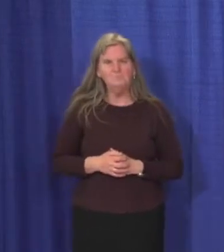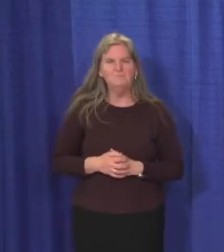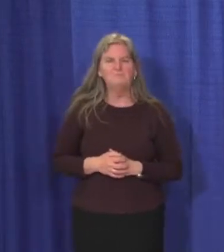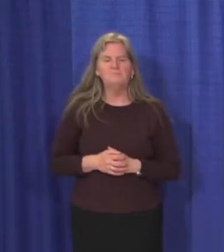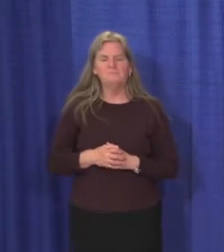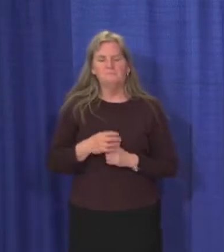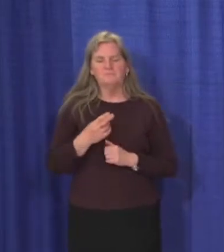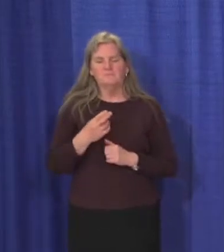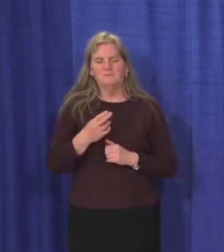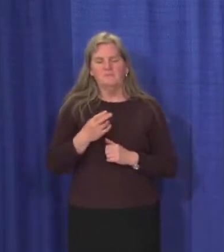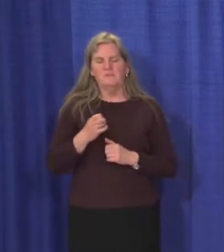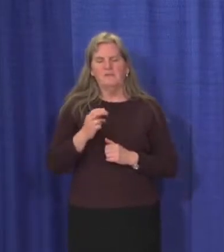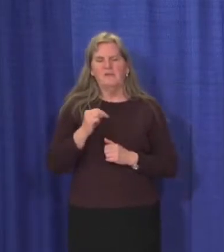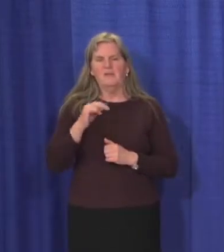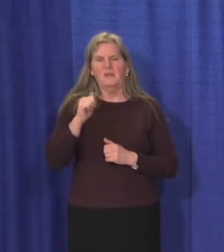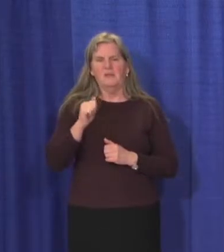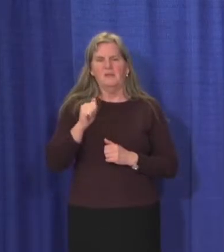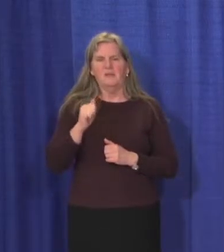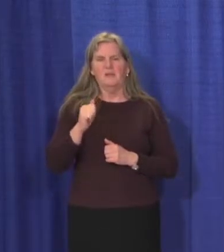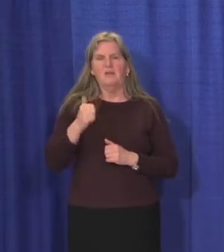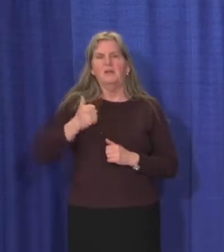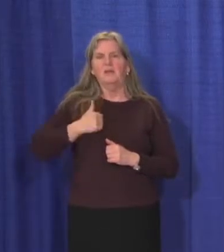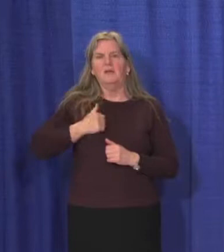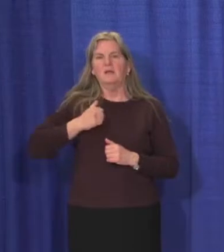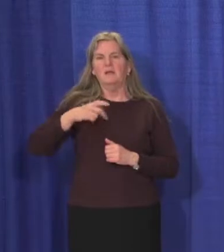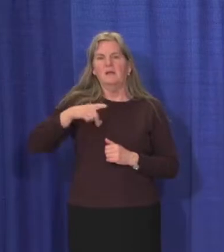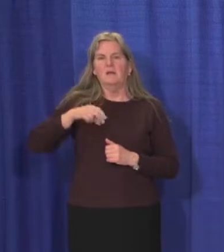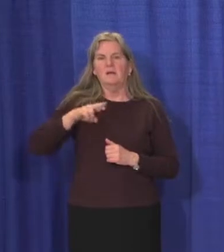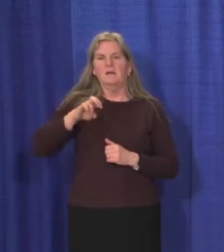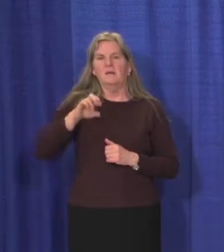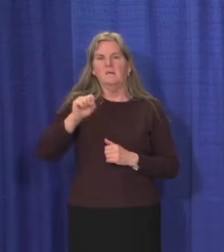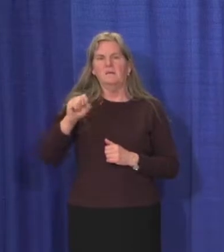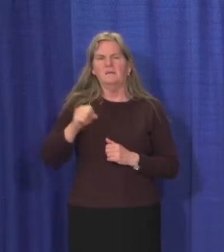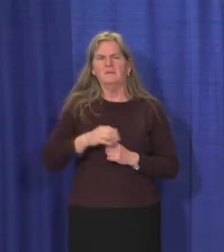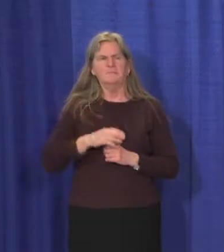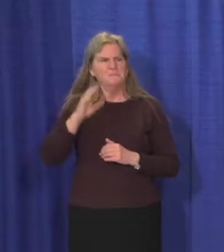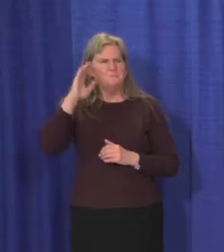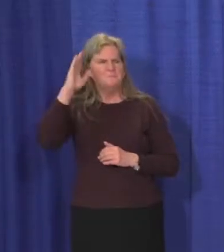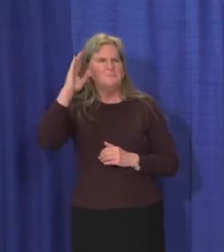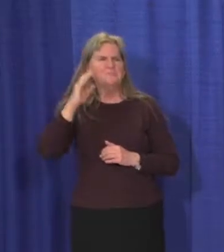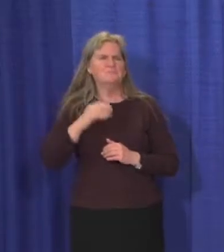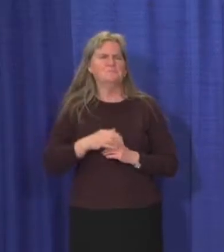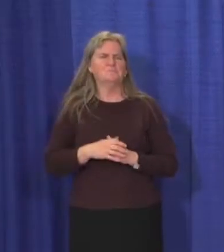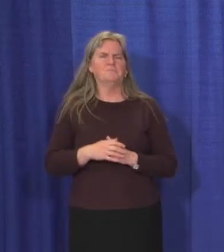Pat: We will now move to the Canadian press. Reporter: This is a